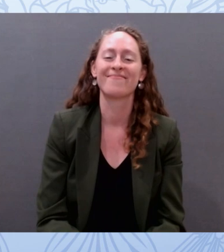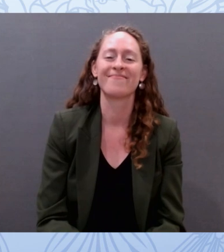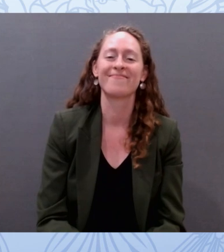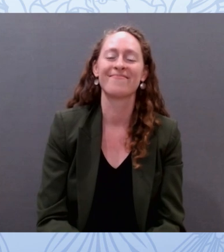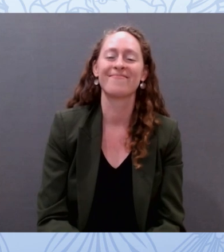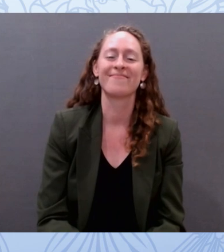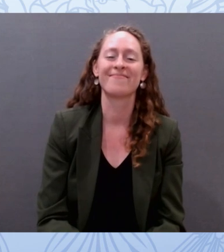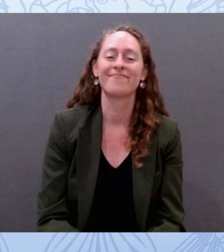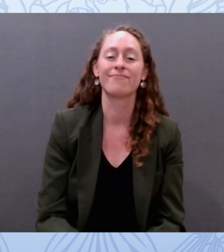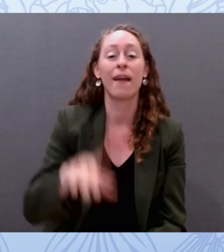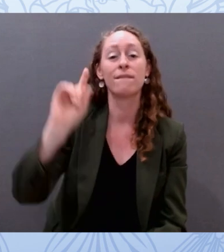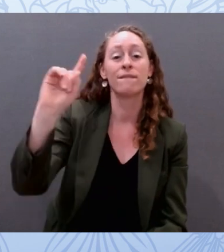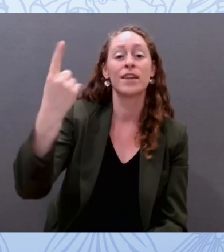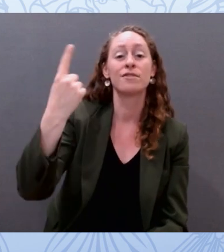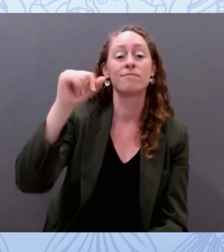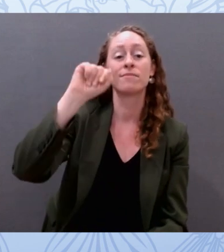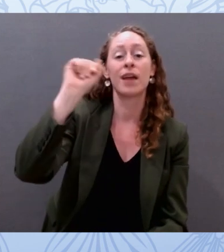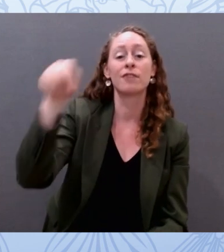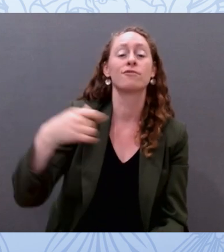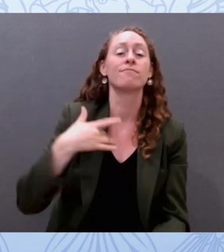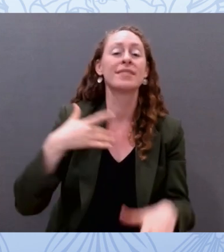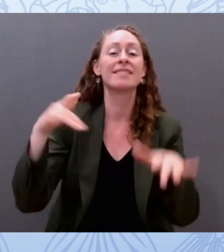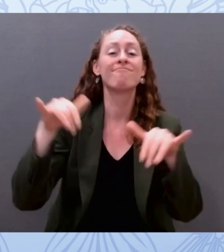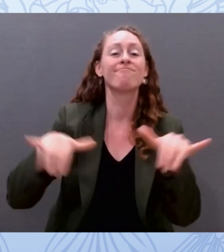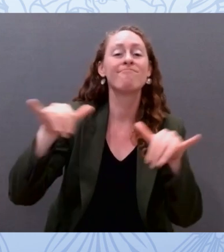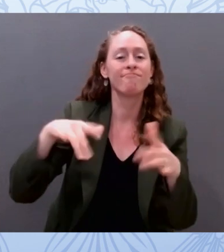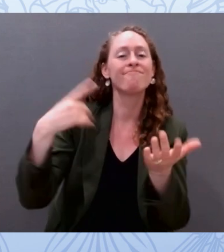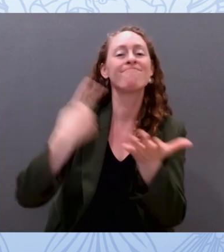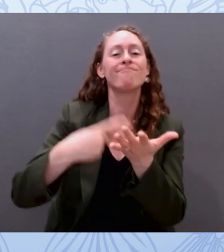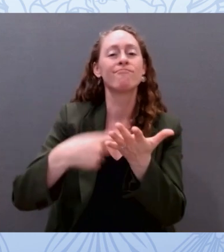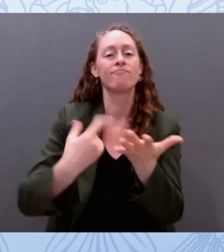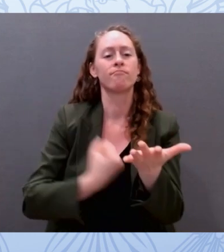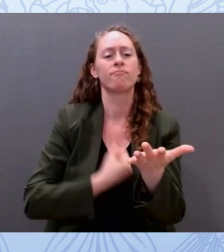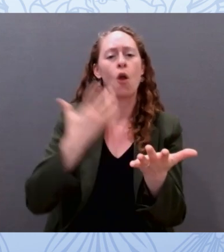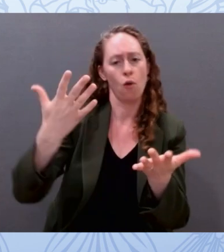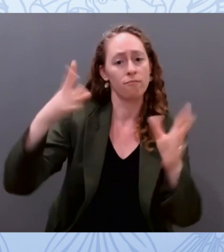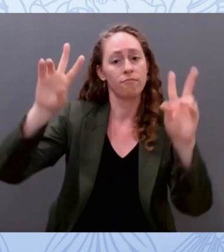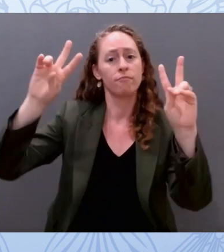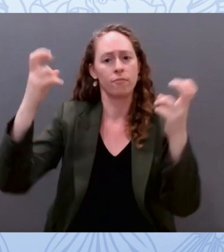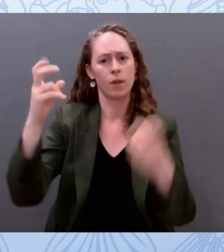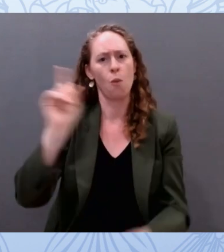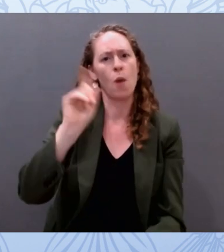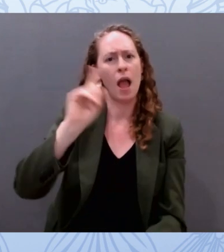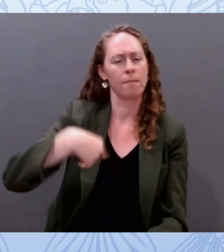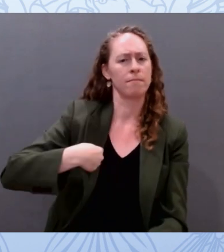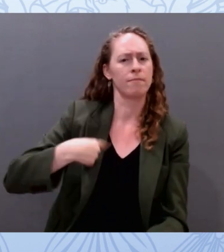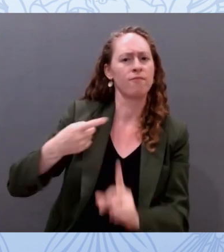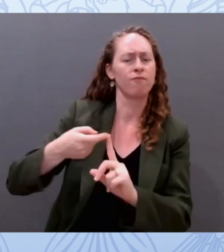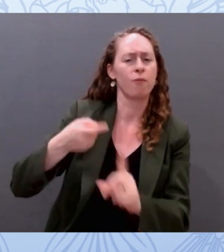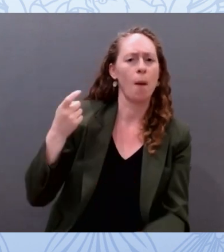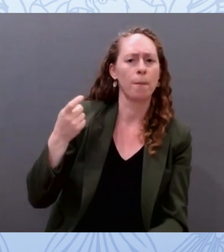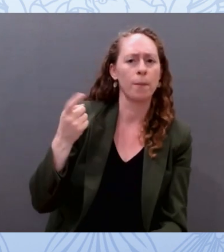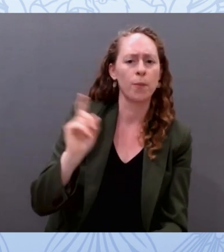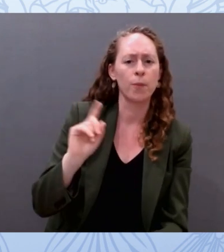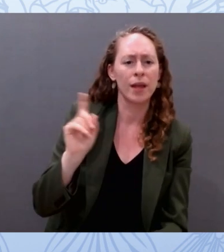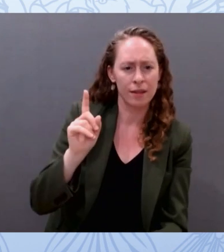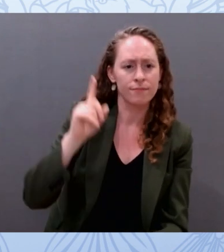I'm sure most of you know it. It's verses tell the story of the author's hometown not in locations,